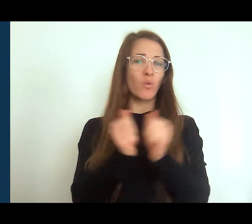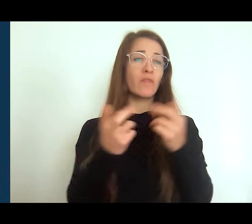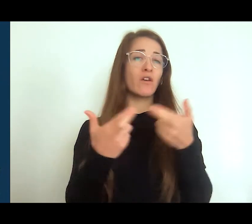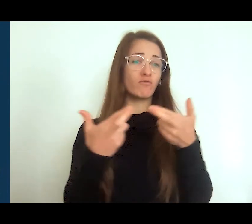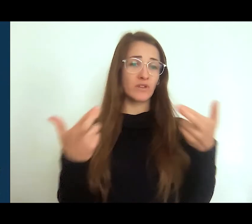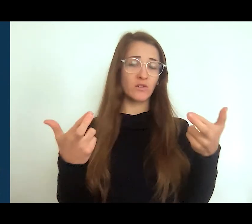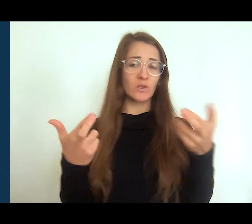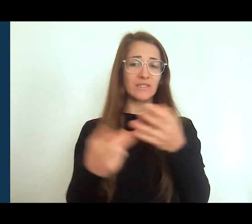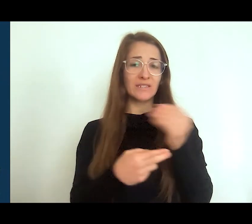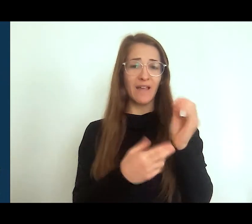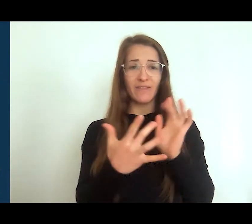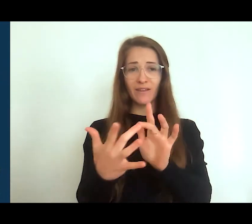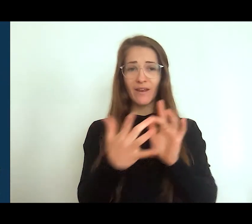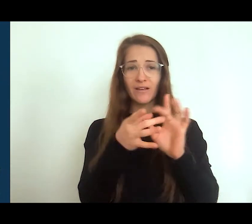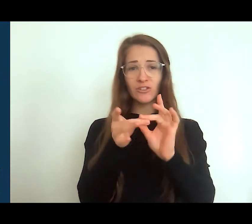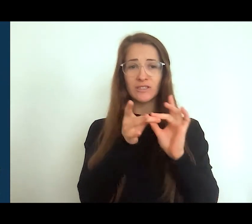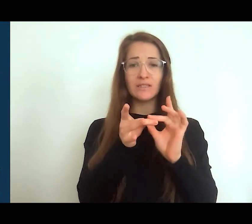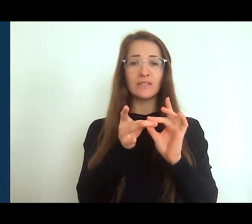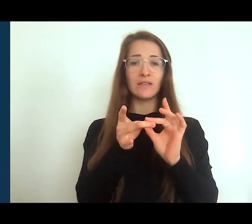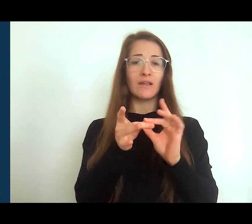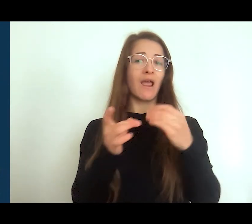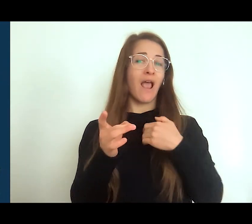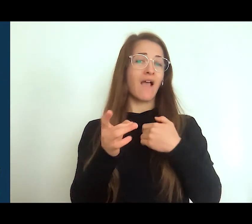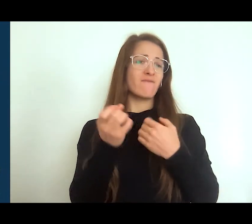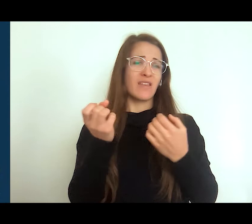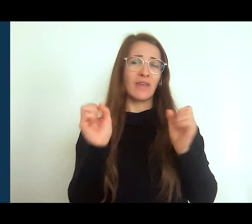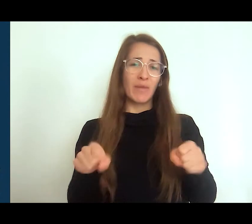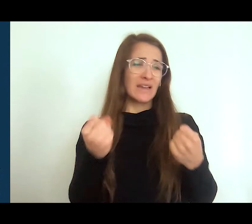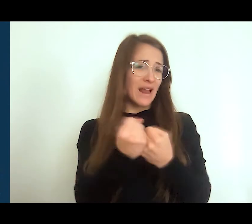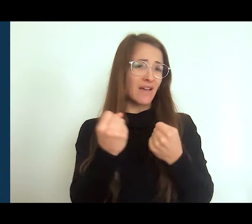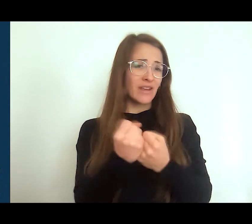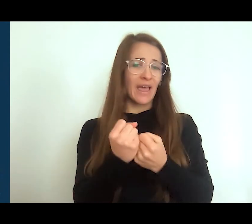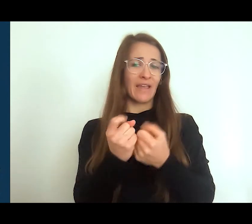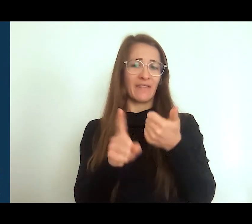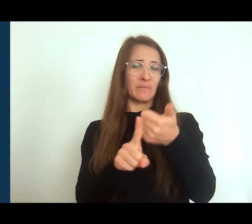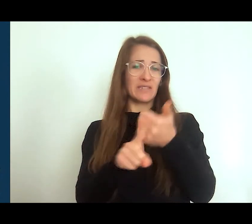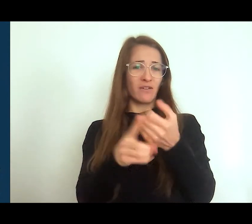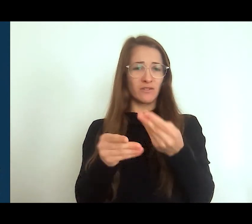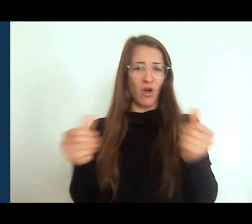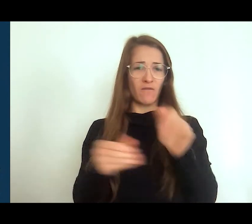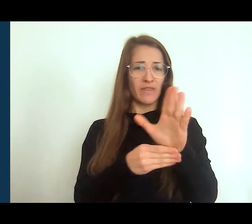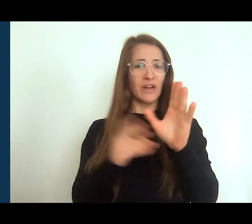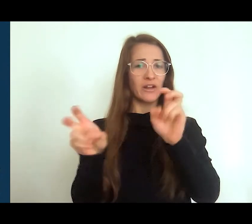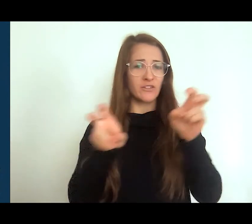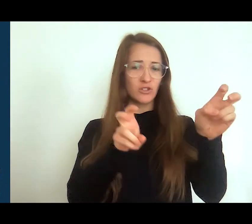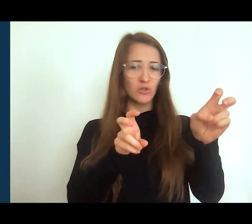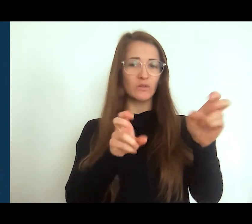REALLY PROVIDING PEOPLE WITH THE RESOURCES, AND THE CONNECTIONS TO HAVE ADVOCATE ON THEIR BEHALF